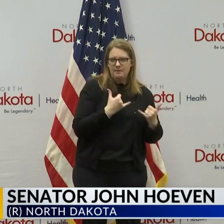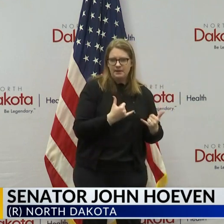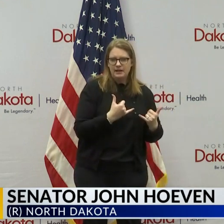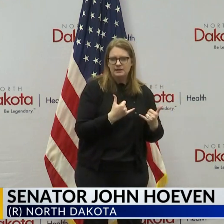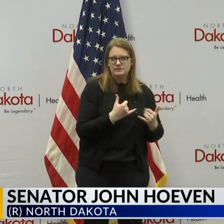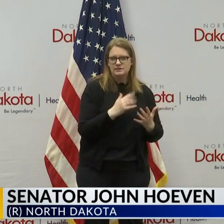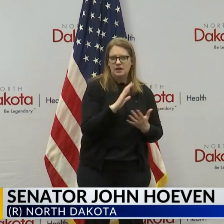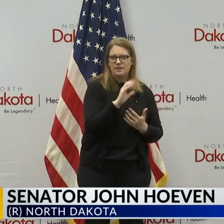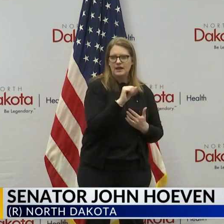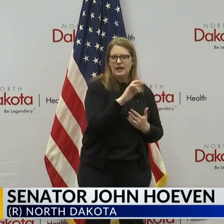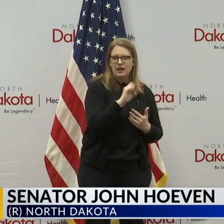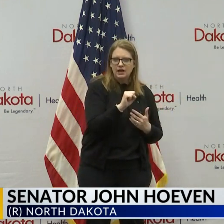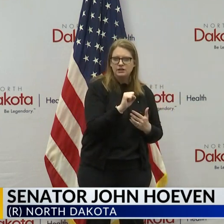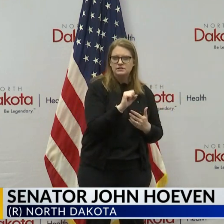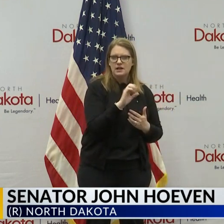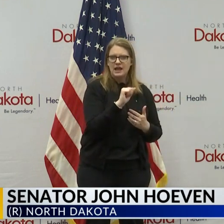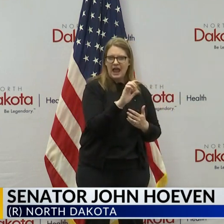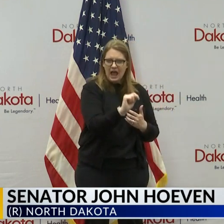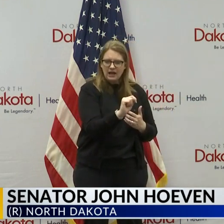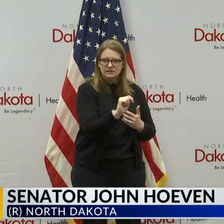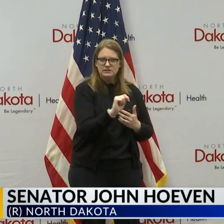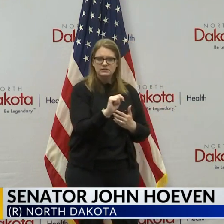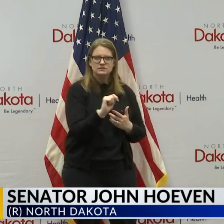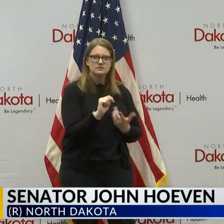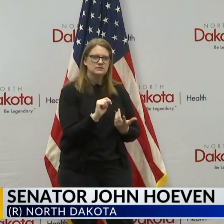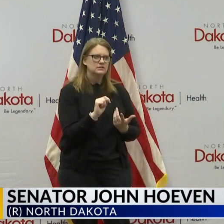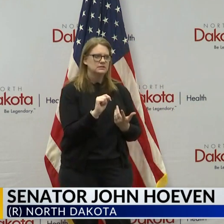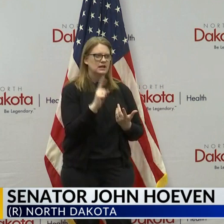ENERGY PRODUCERS AS WELL. AGAIN, JUST SOME UPDATES ON